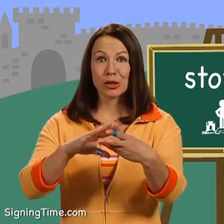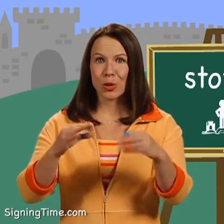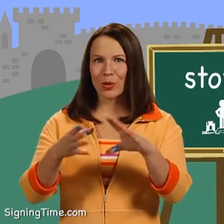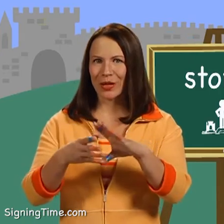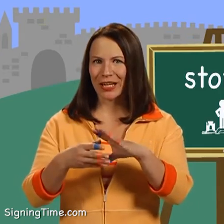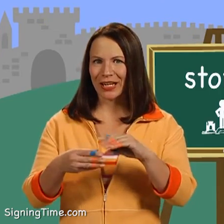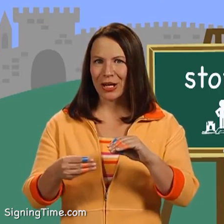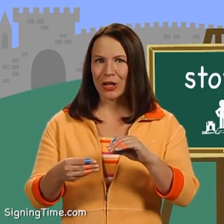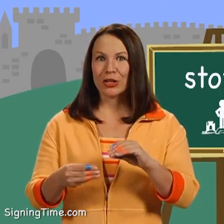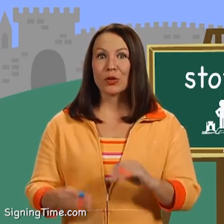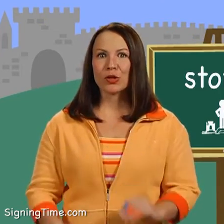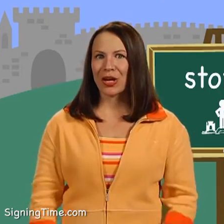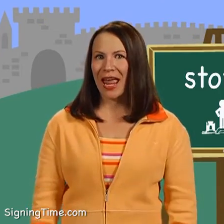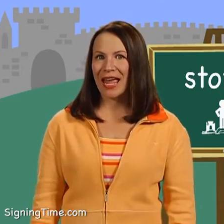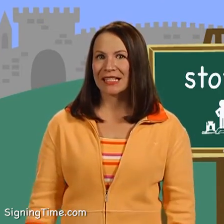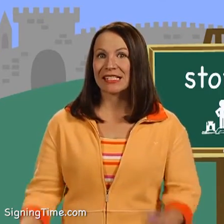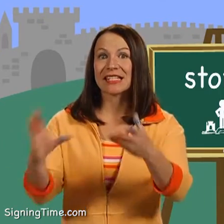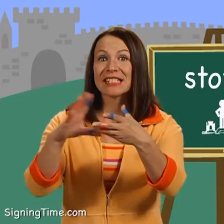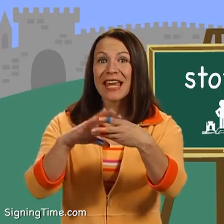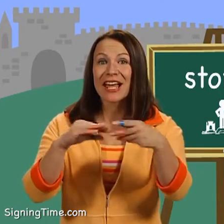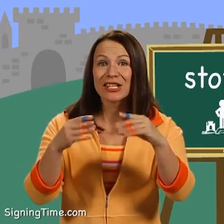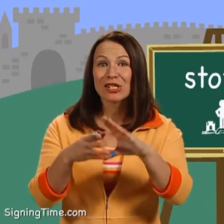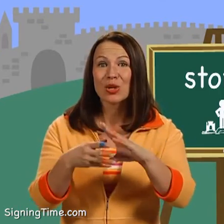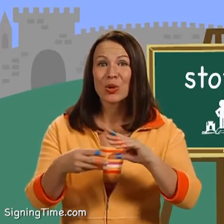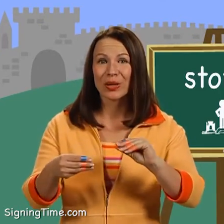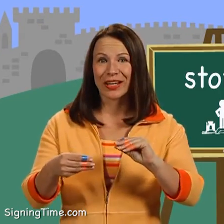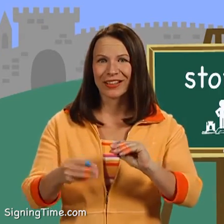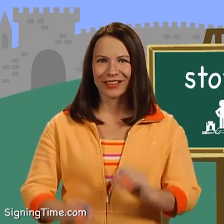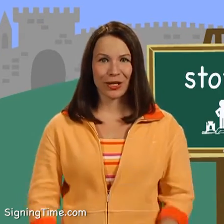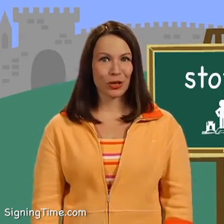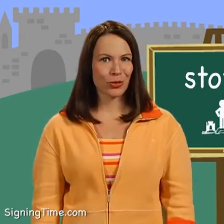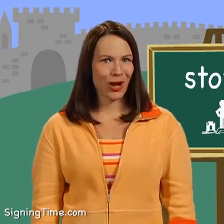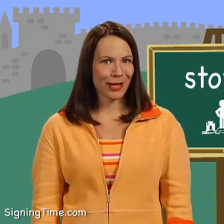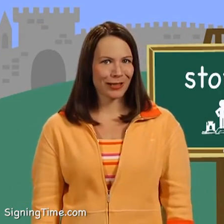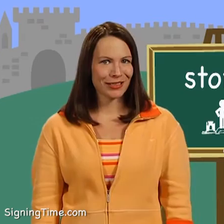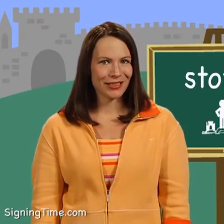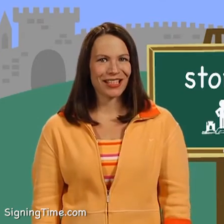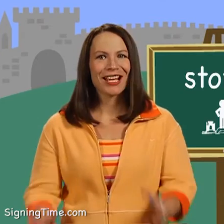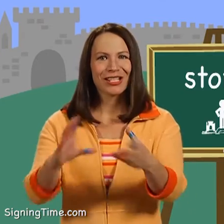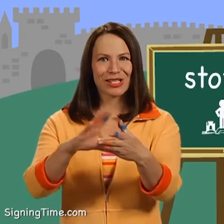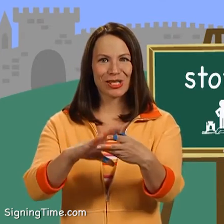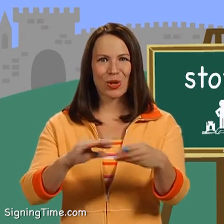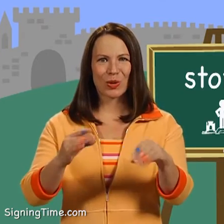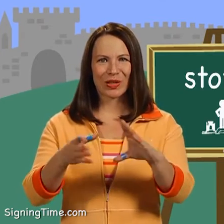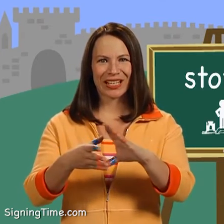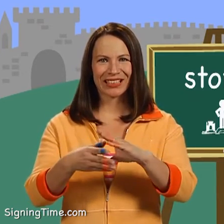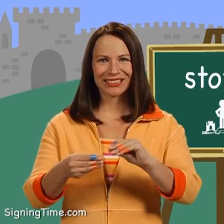Story. Use your hands to tell a story. Try it. Story.